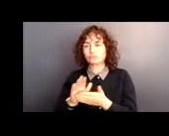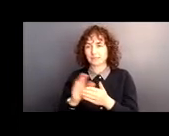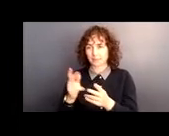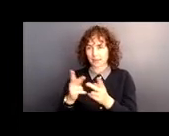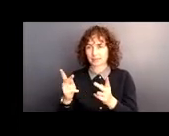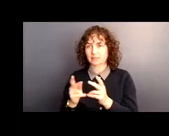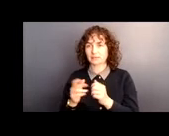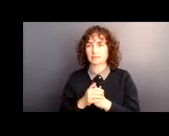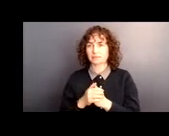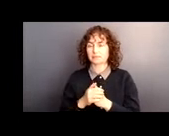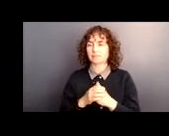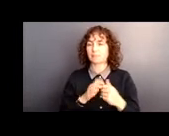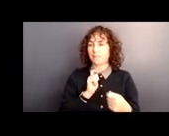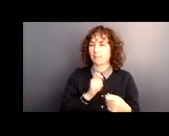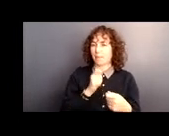(soft tone)